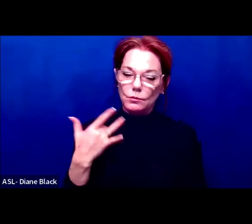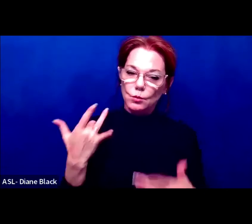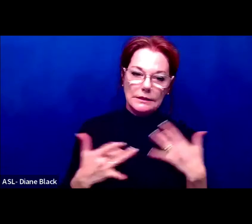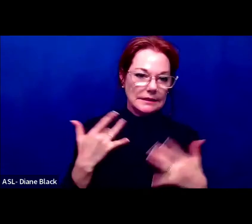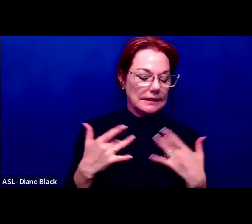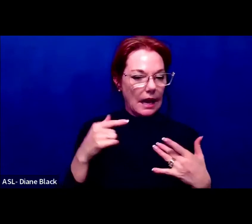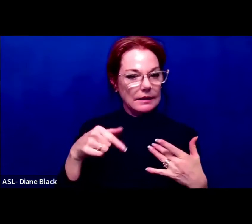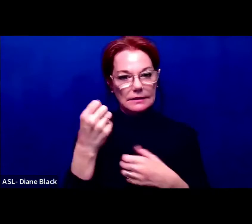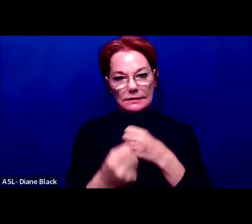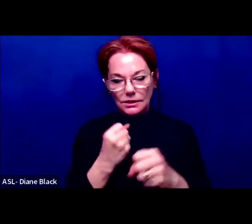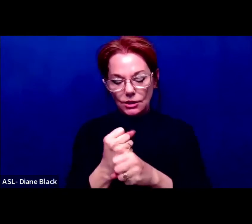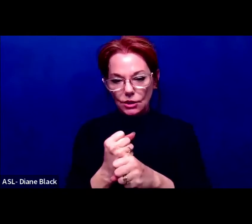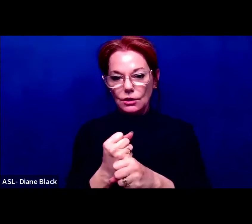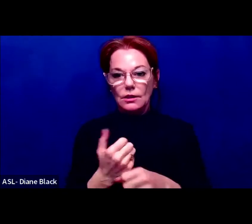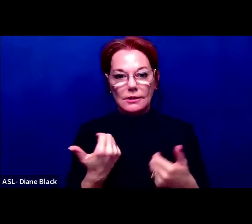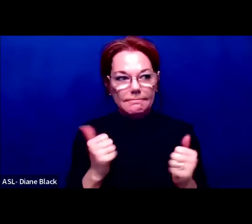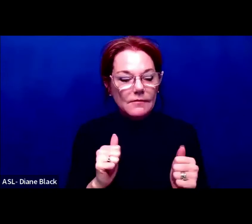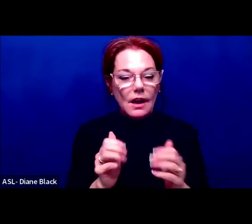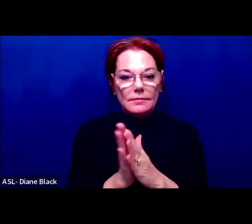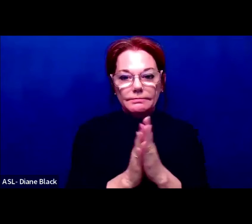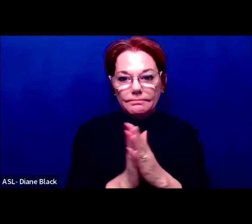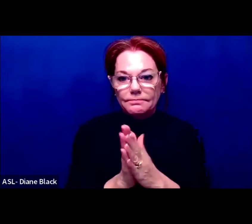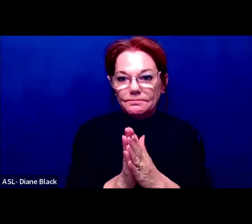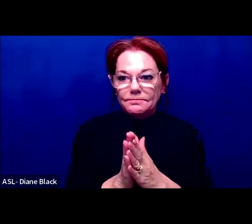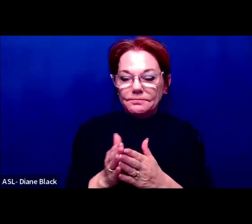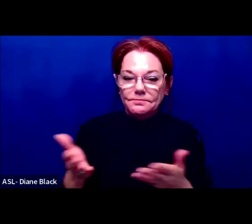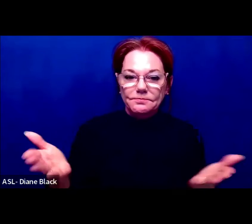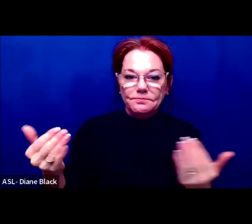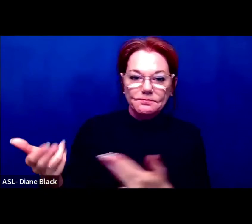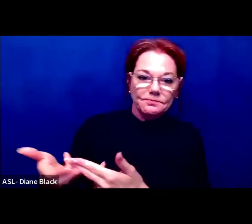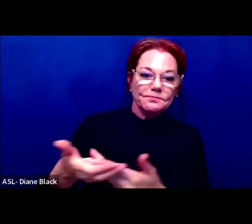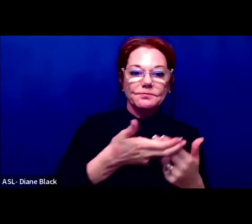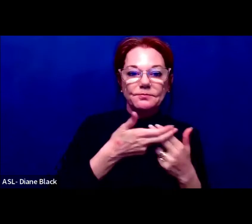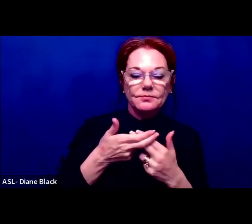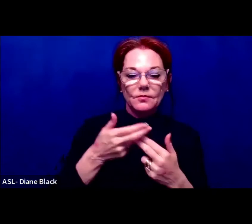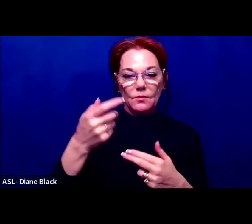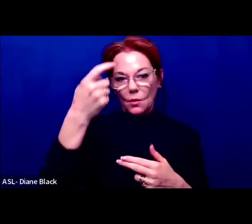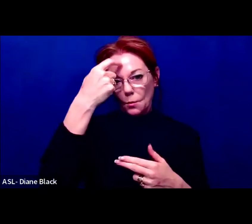really tried to bring in the brain injury community into a number of cross disability